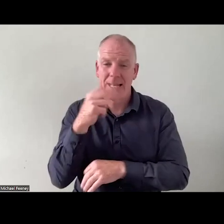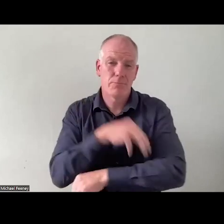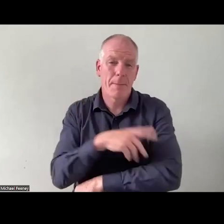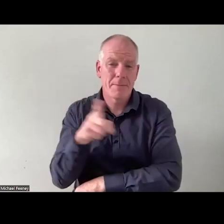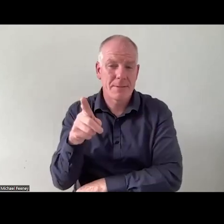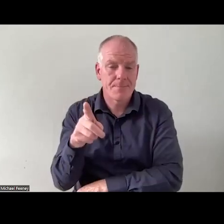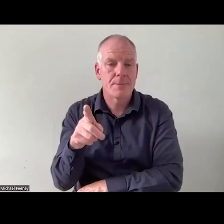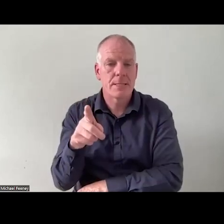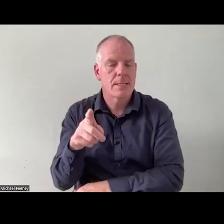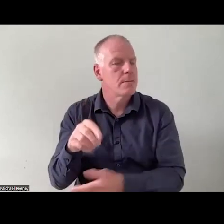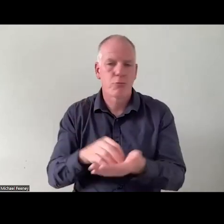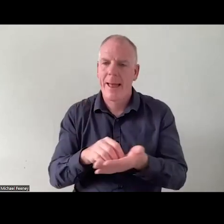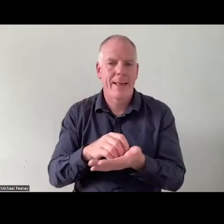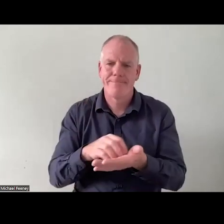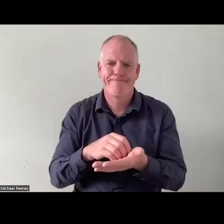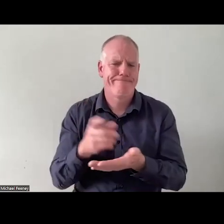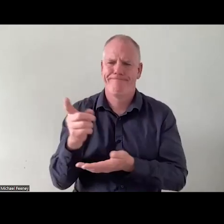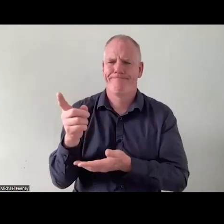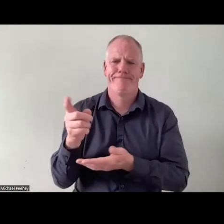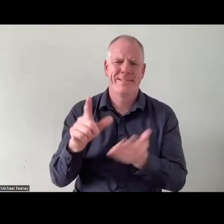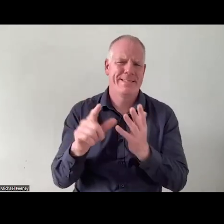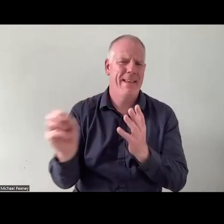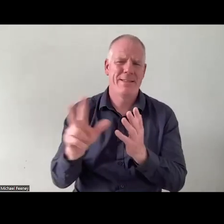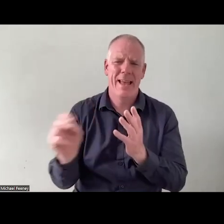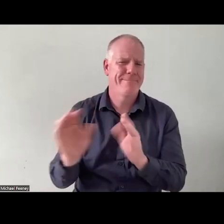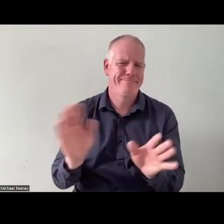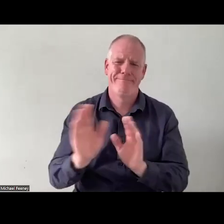So, learning braille in your 70s and 80s is not an easy task.